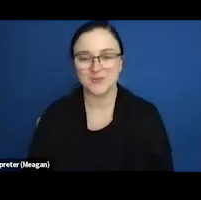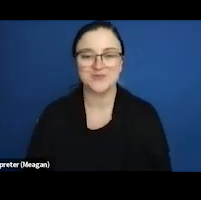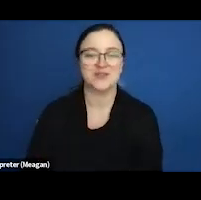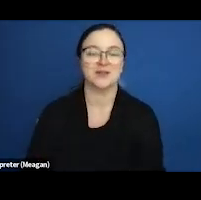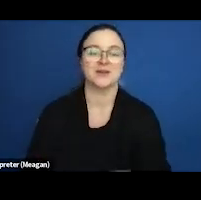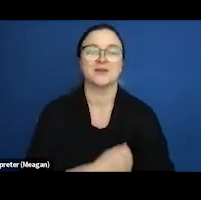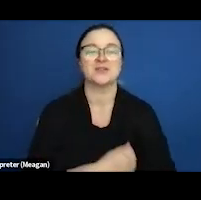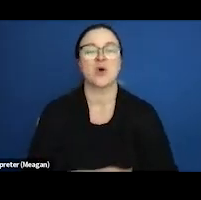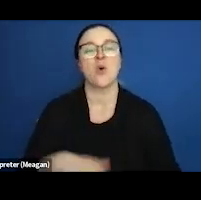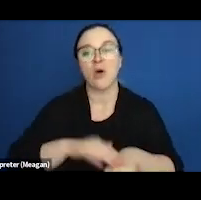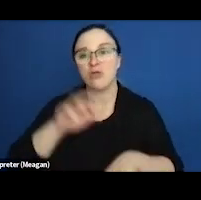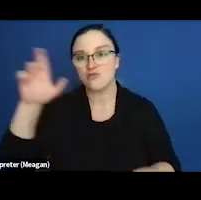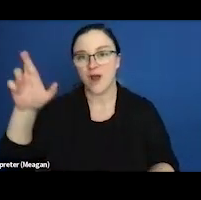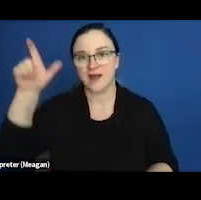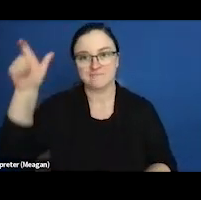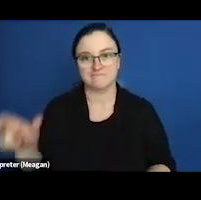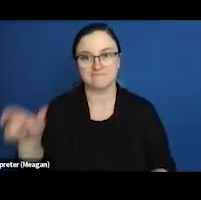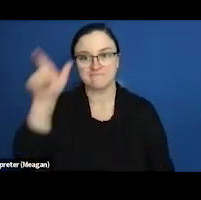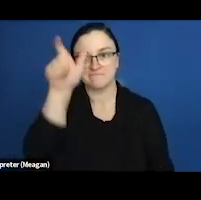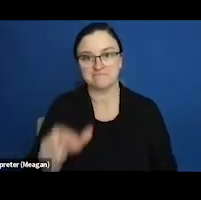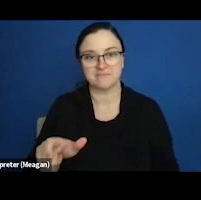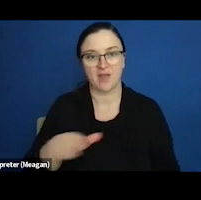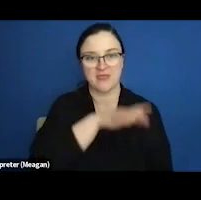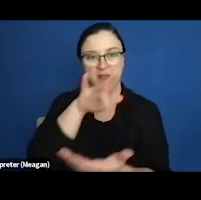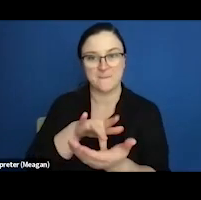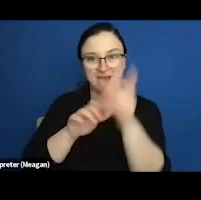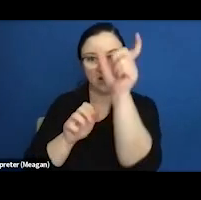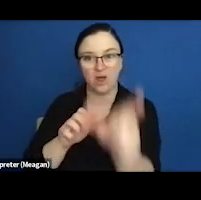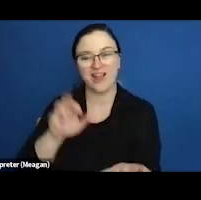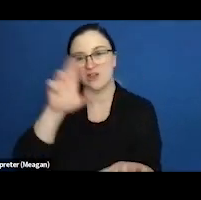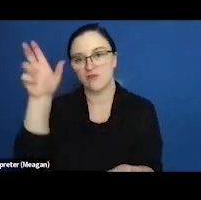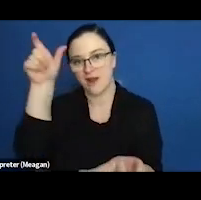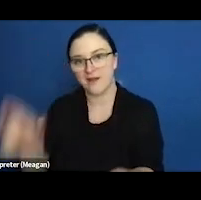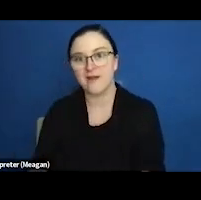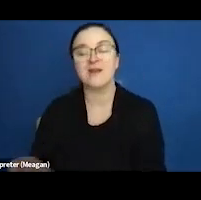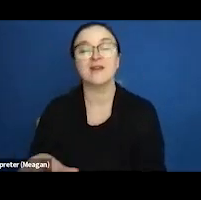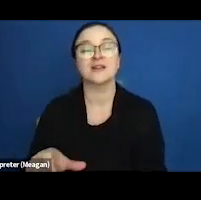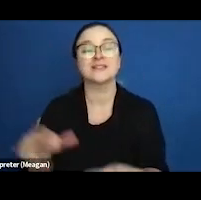these two columns to the middle one and the right-hand one, these are new other sources of data